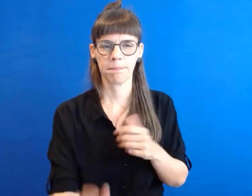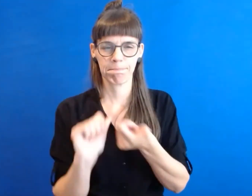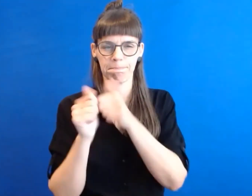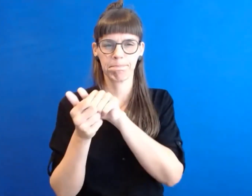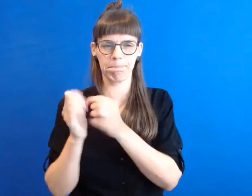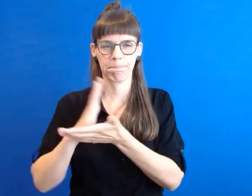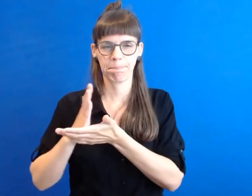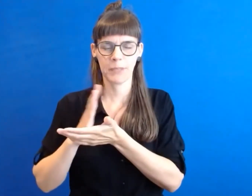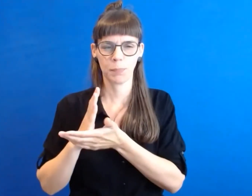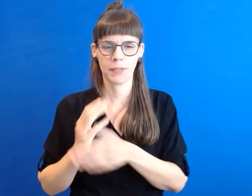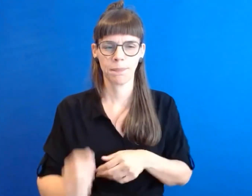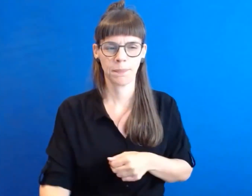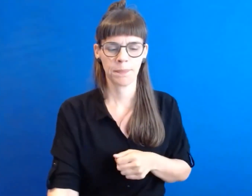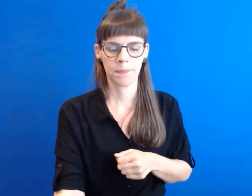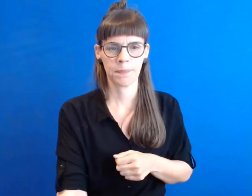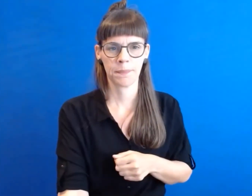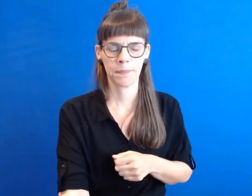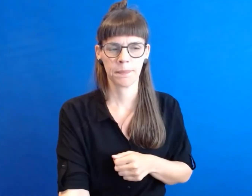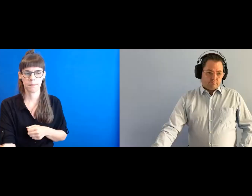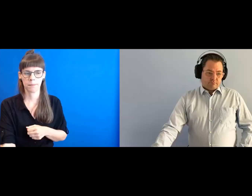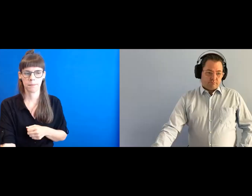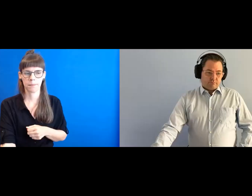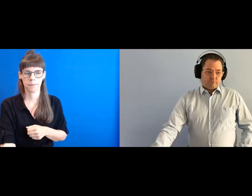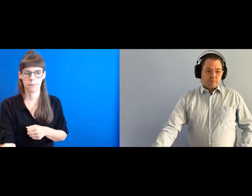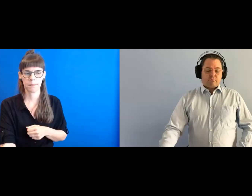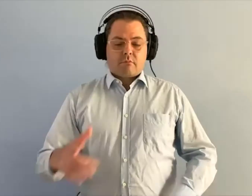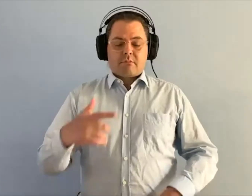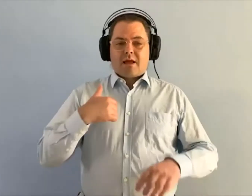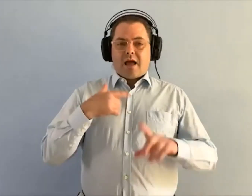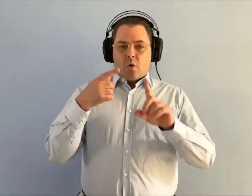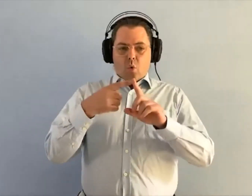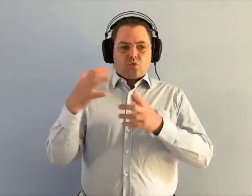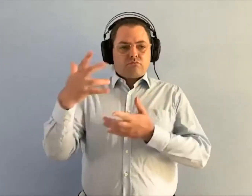while introducing persons with disabilities